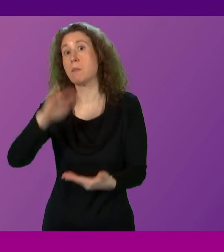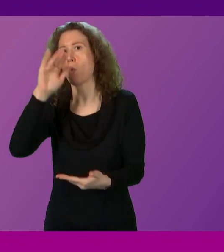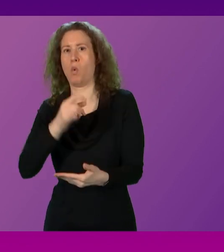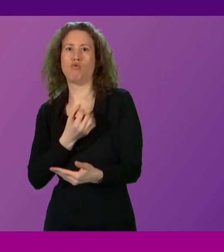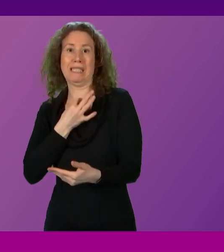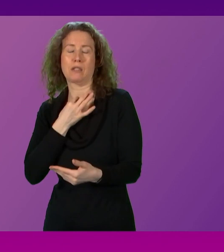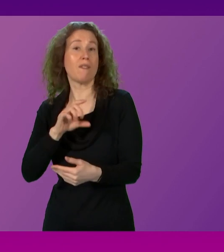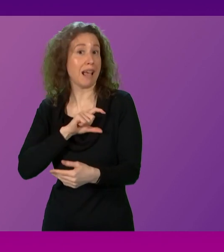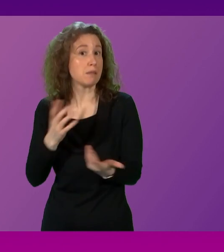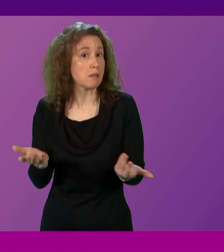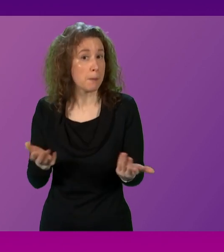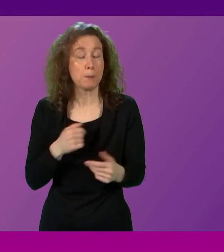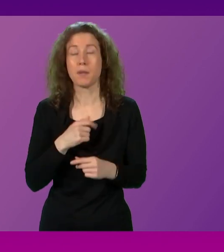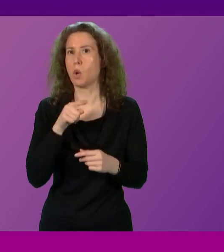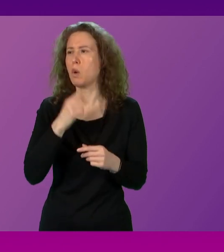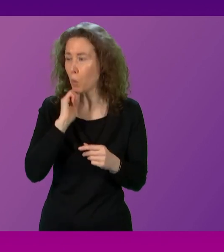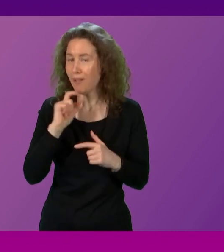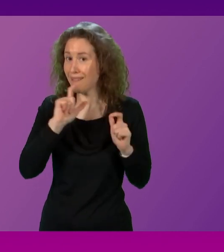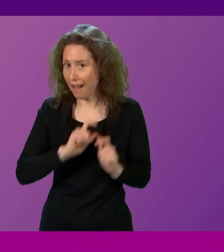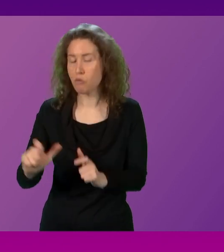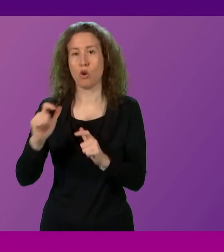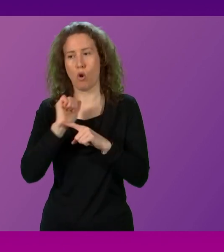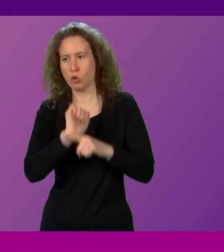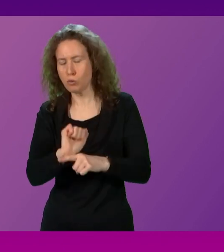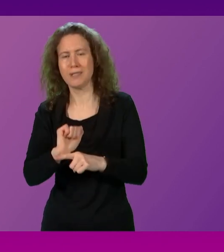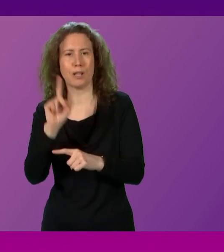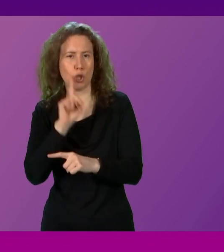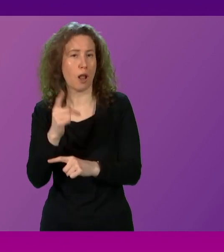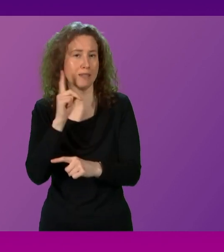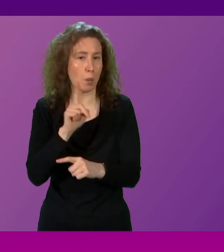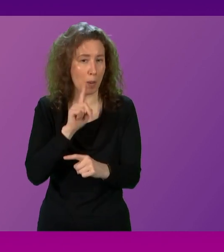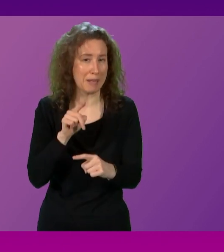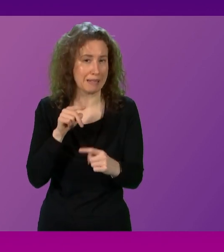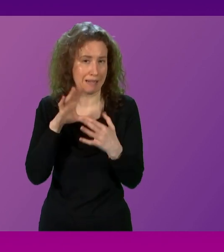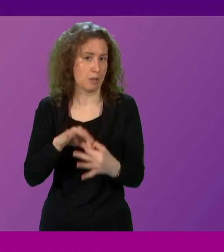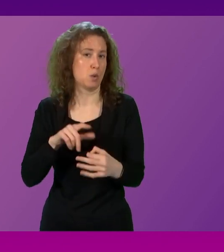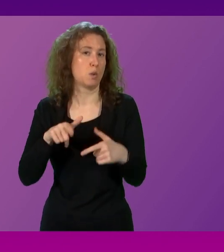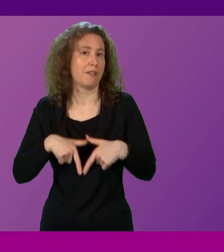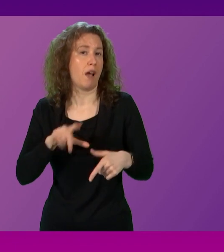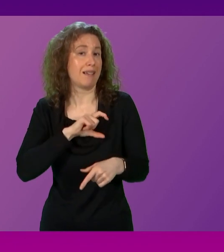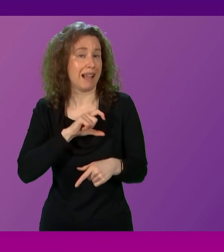important steps to improve the health of girls and women in that respect and indeed in all others.